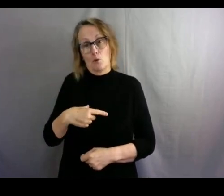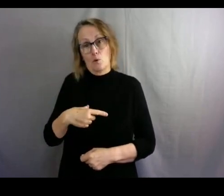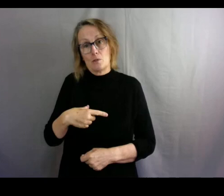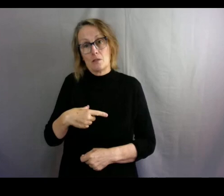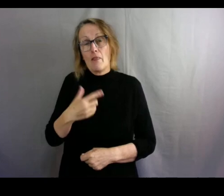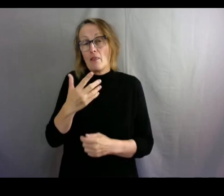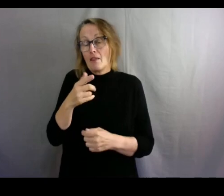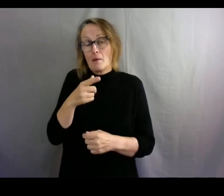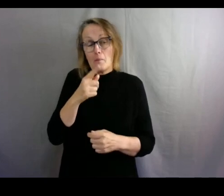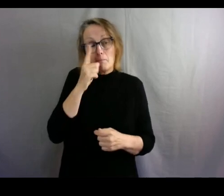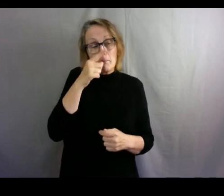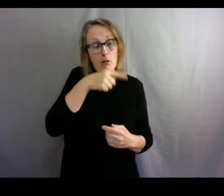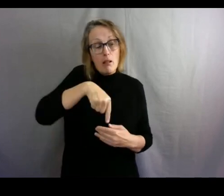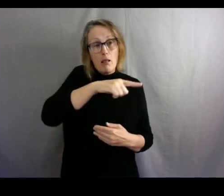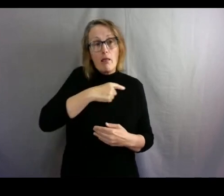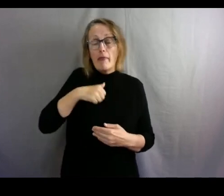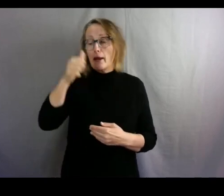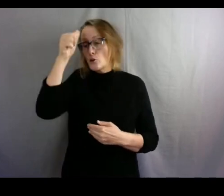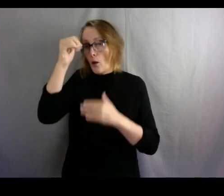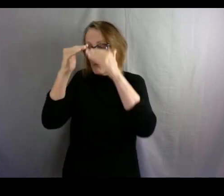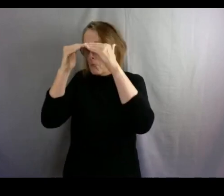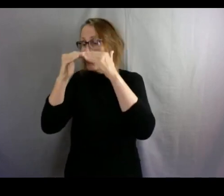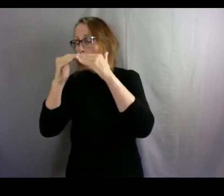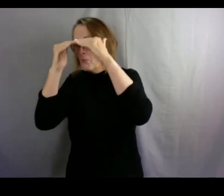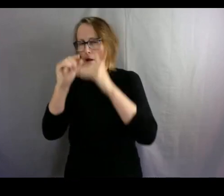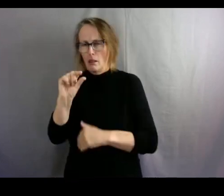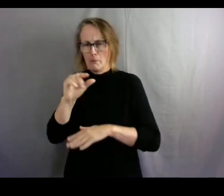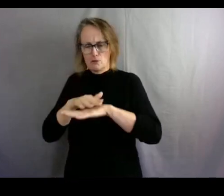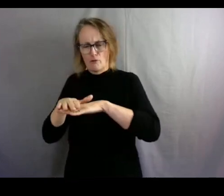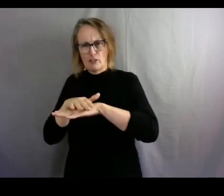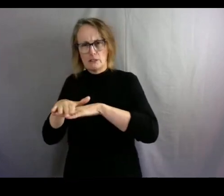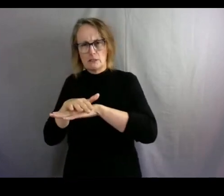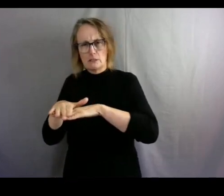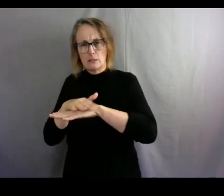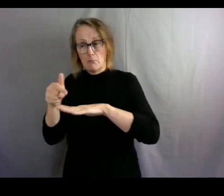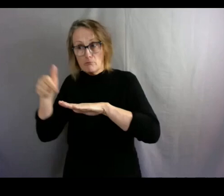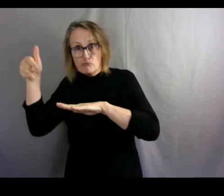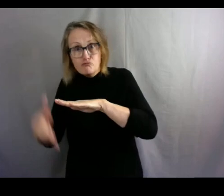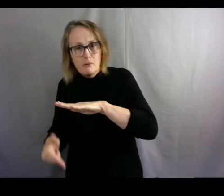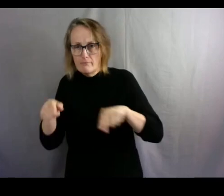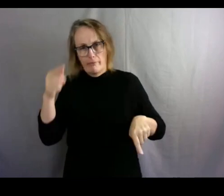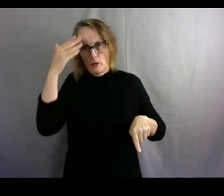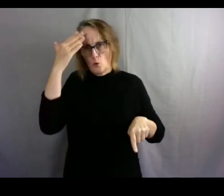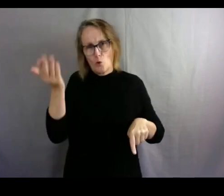and they don't know the whole art and the person that Gauguin was.